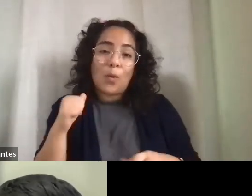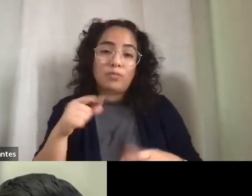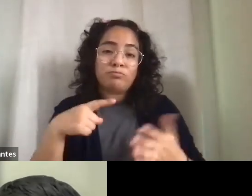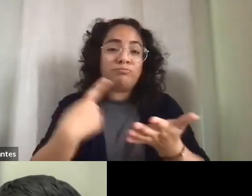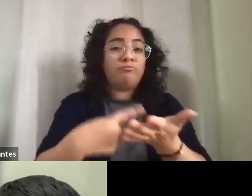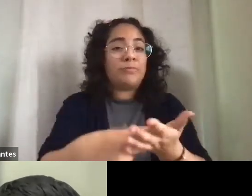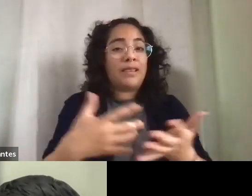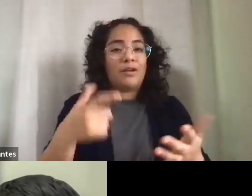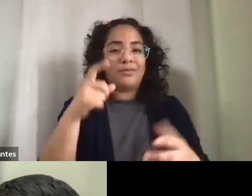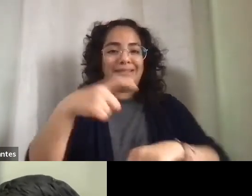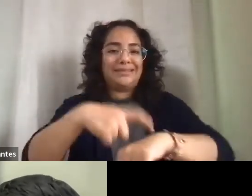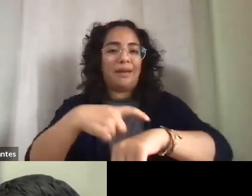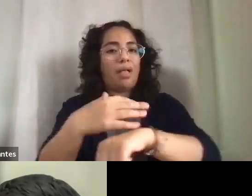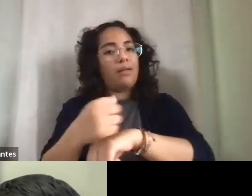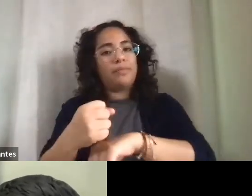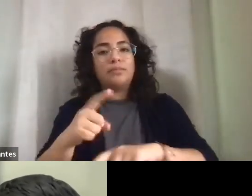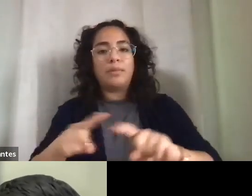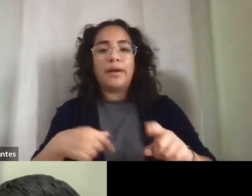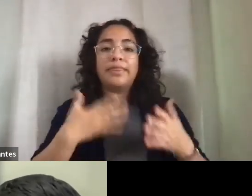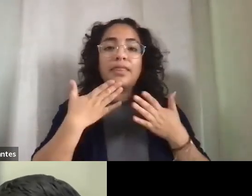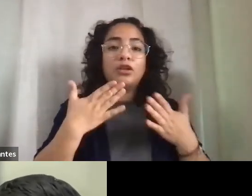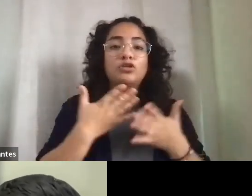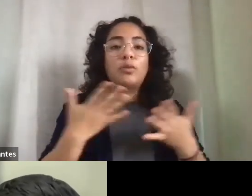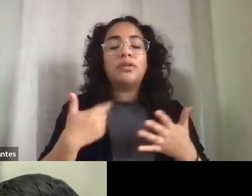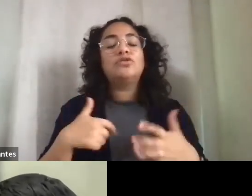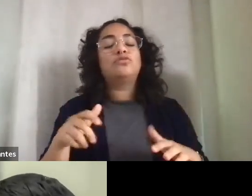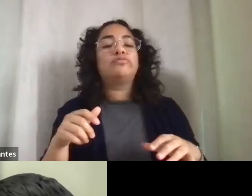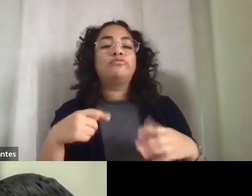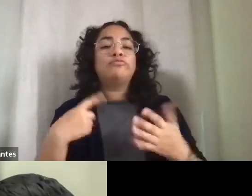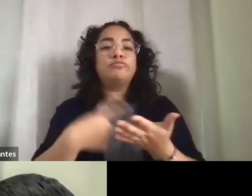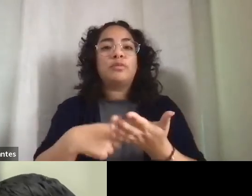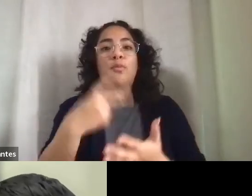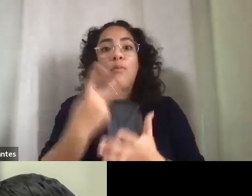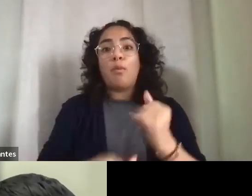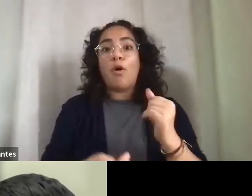so much for talking on both topics, and now we're going to move on to our final two presentations.